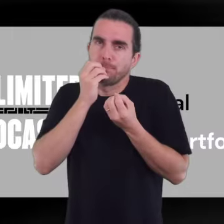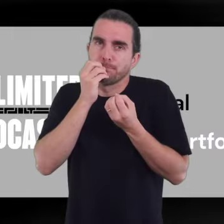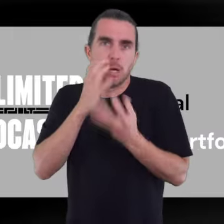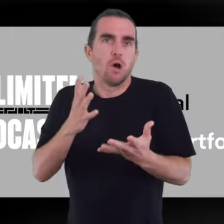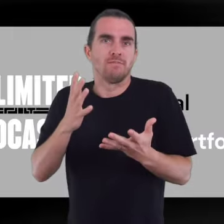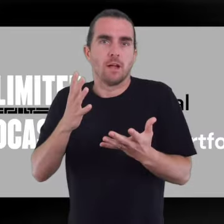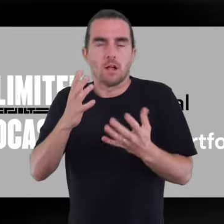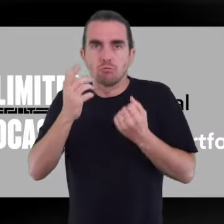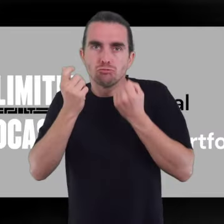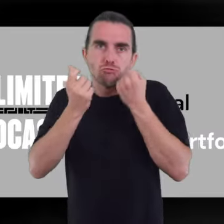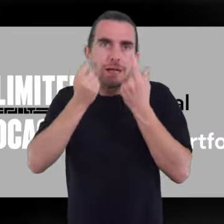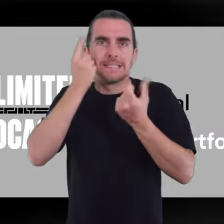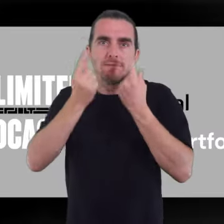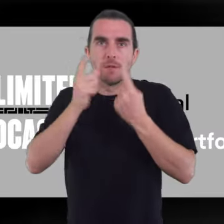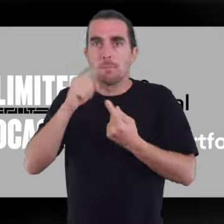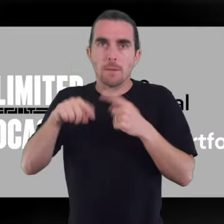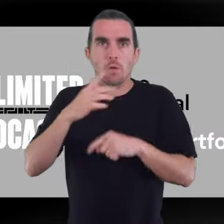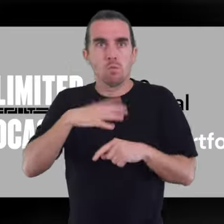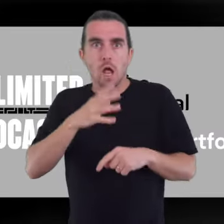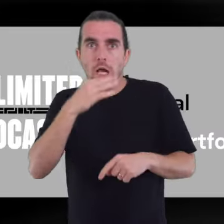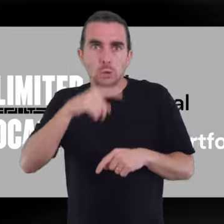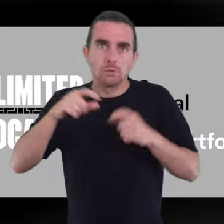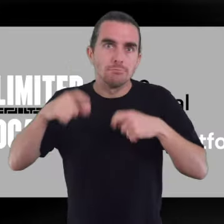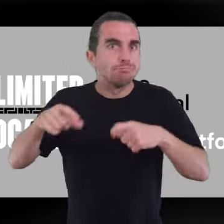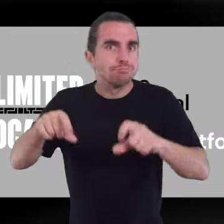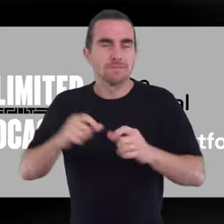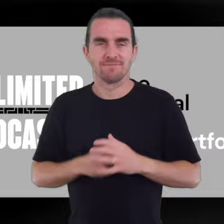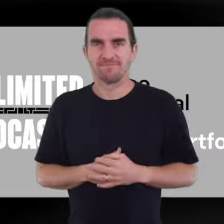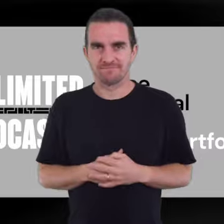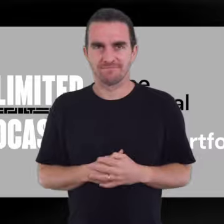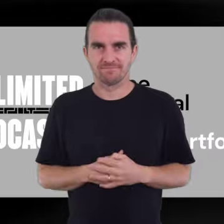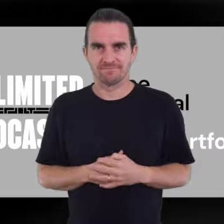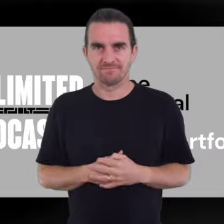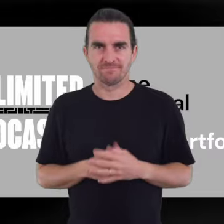but I'm sure that there'll be beautiful, creative ideas that people will want to use this to explore.